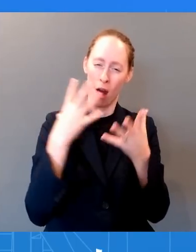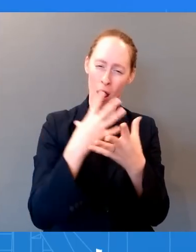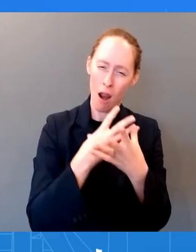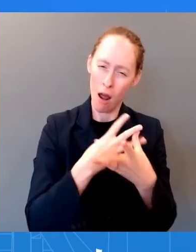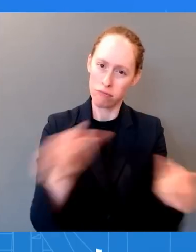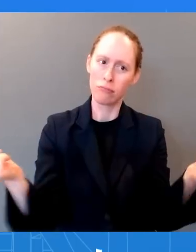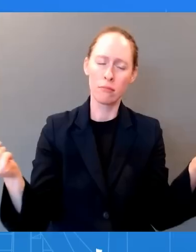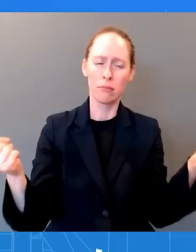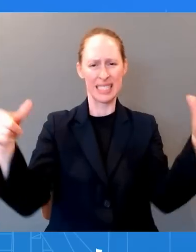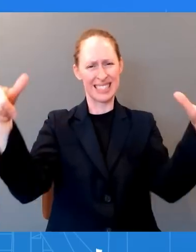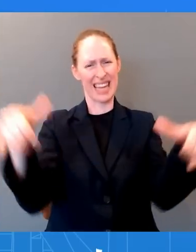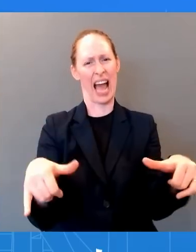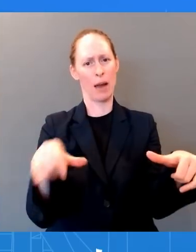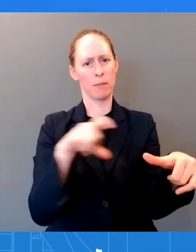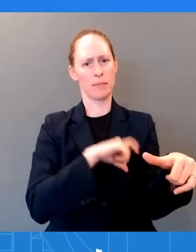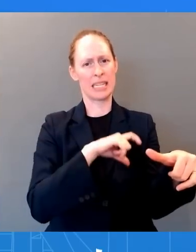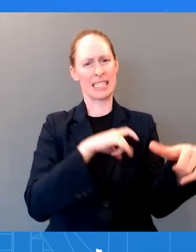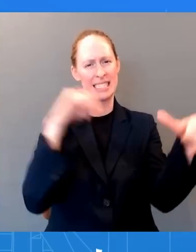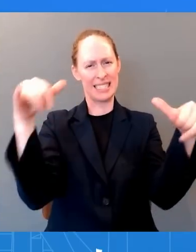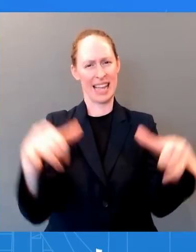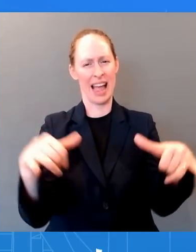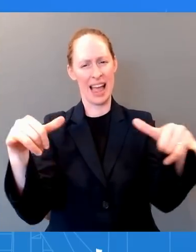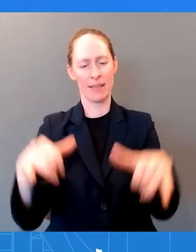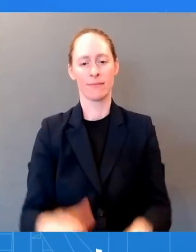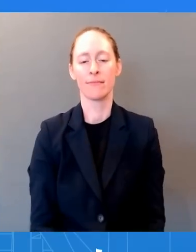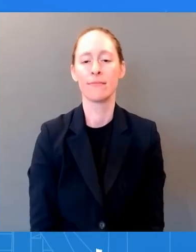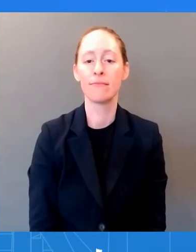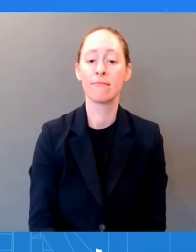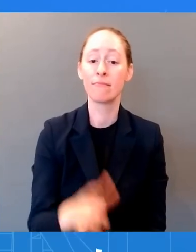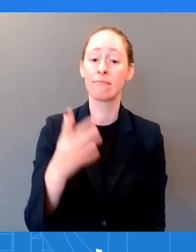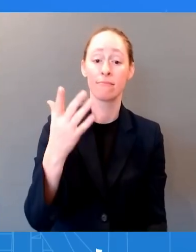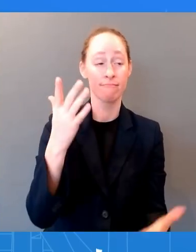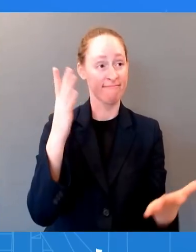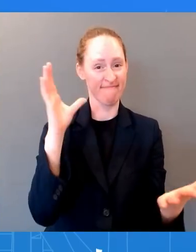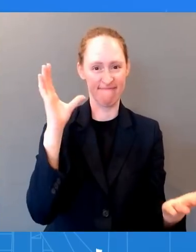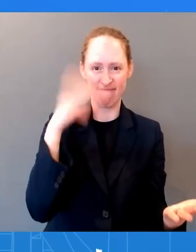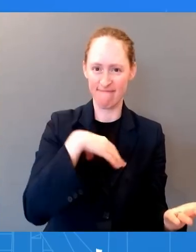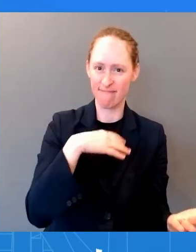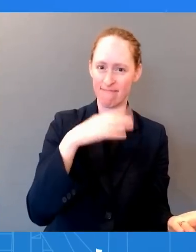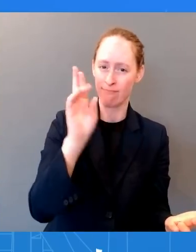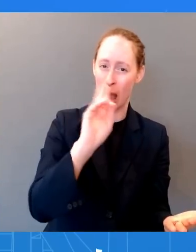voted against the funding for law enforcement. And Trump -- also Donald Trump cut $400 billion